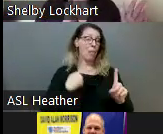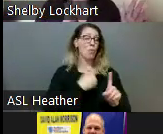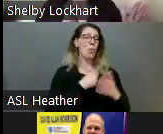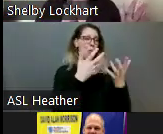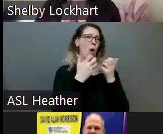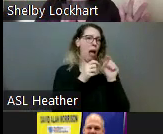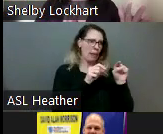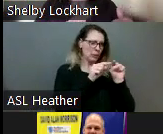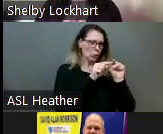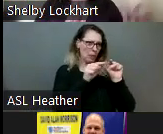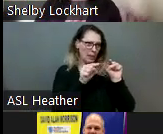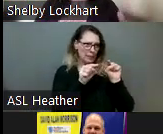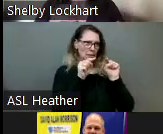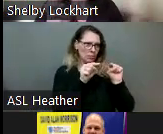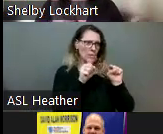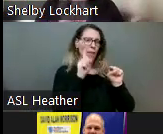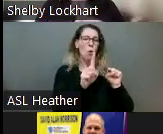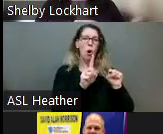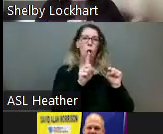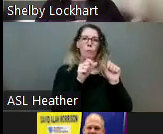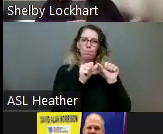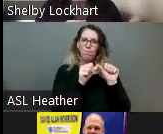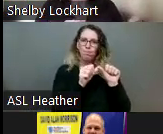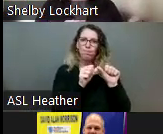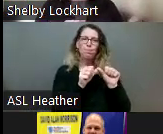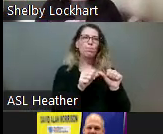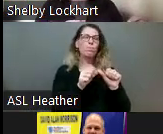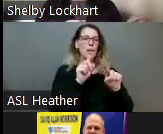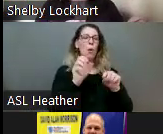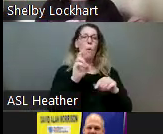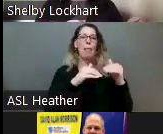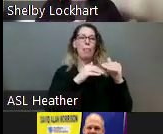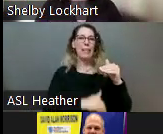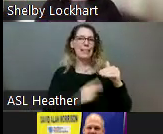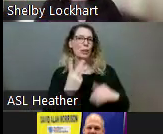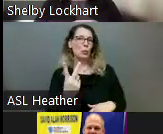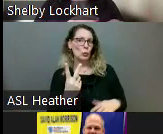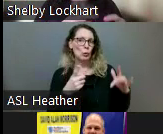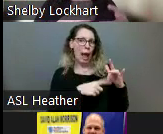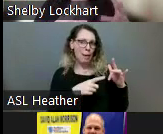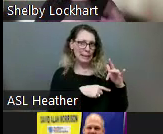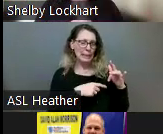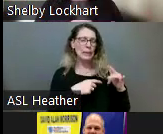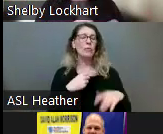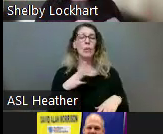in terms of regular attendance or less than two absences for our student body, and we don't want